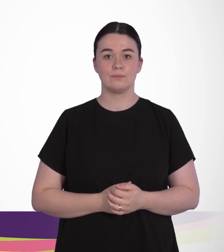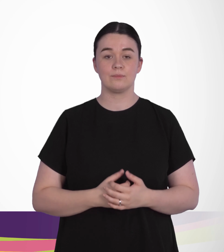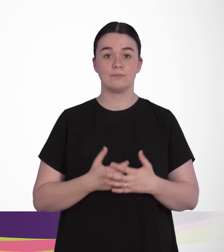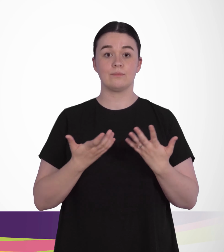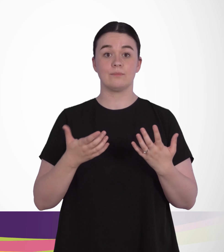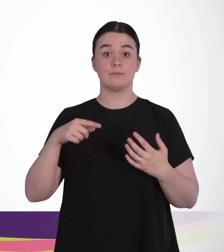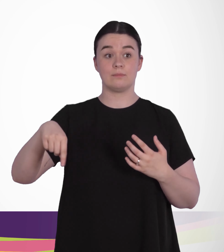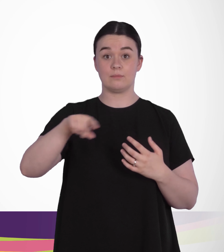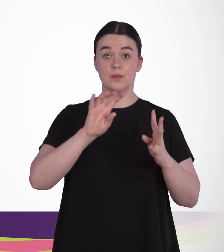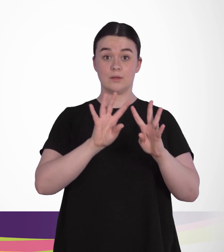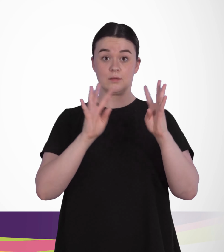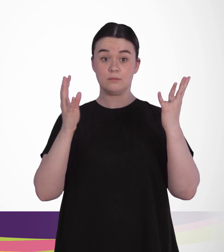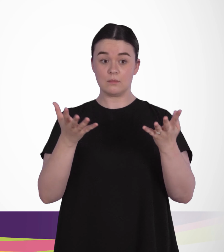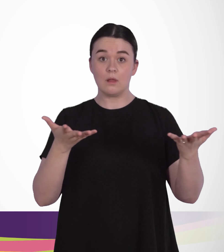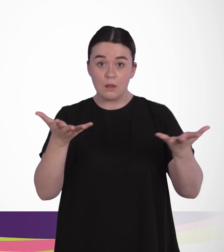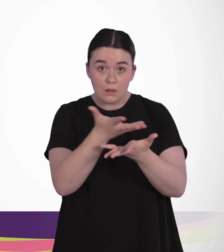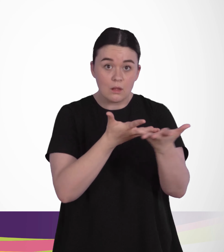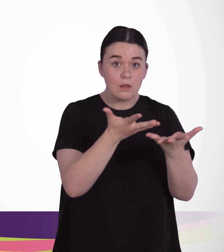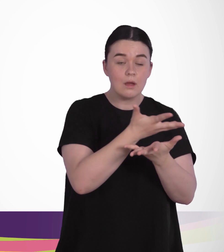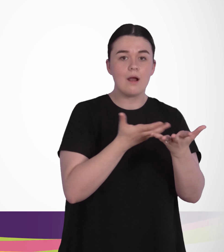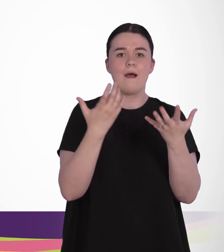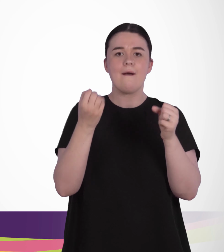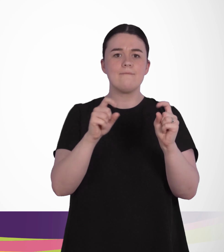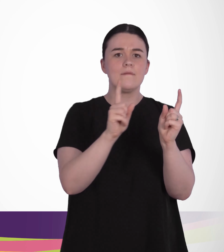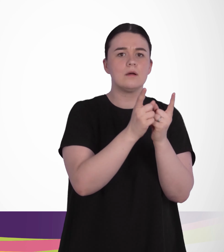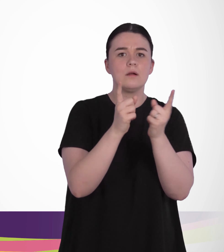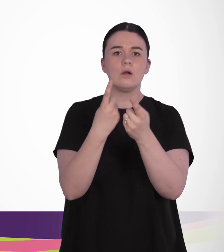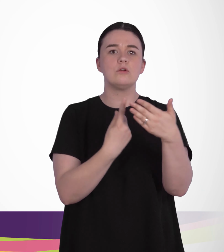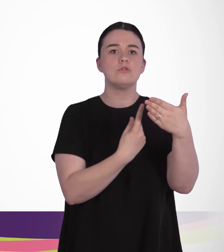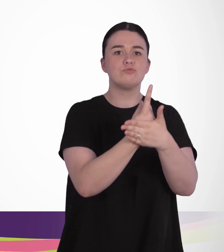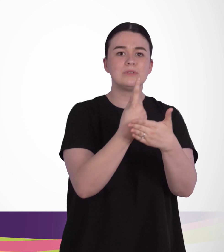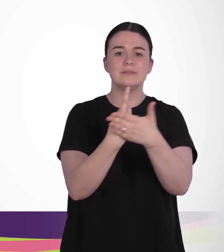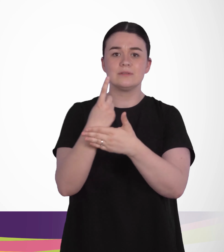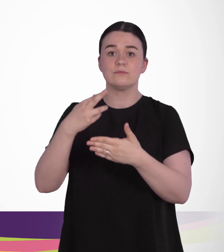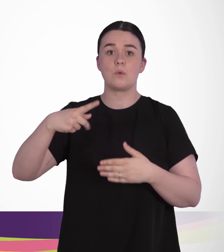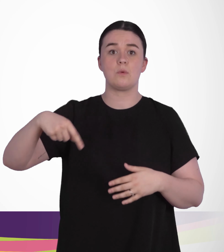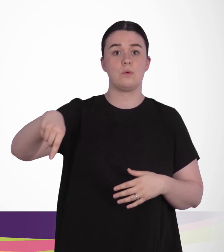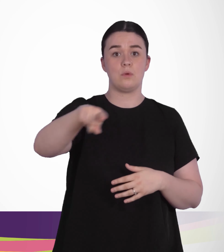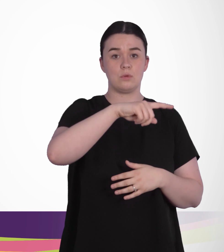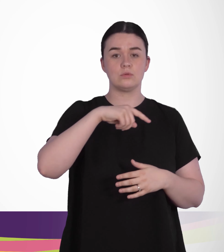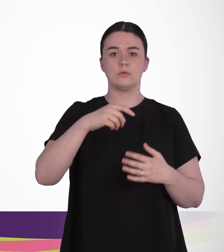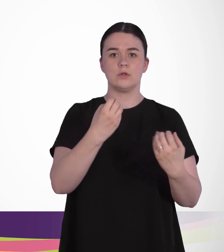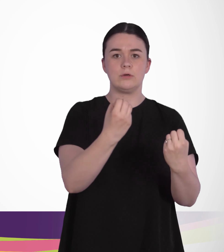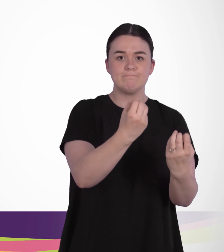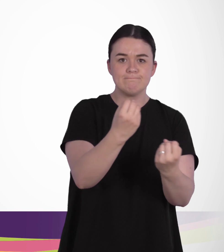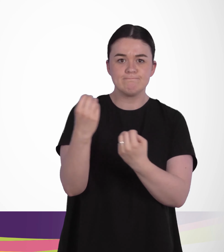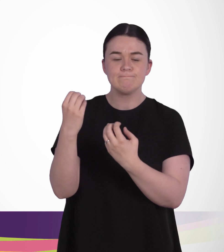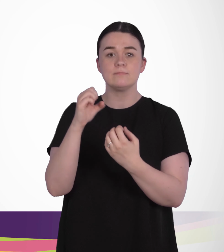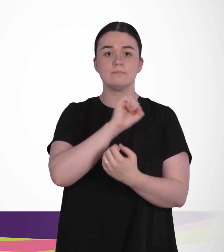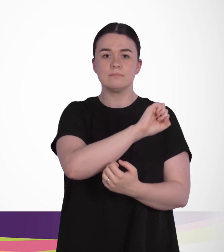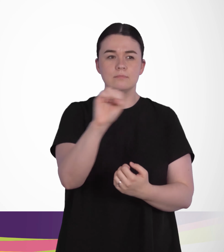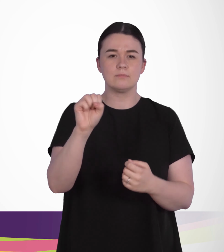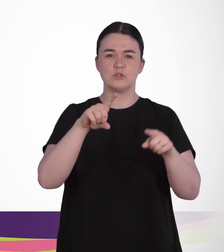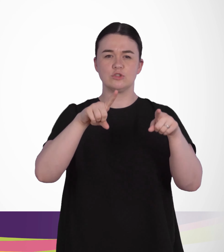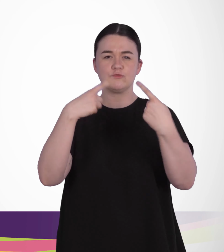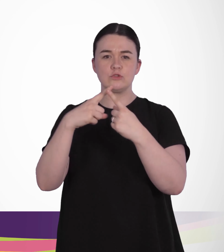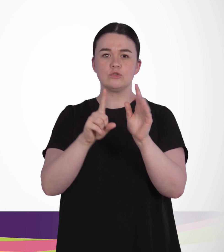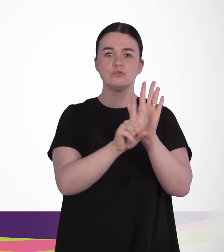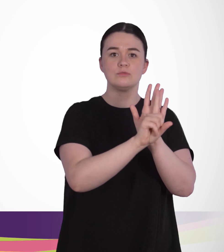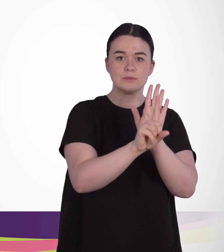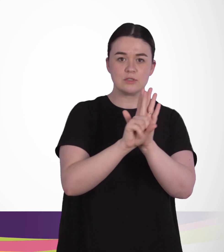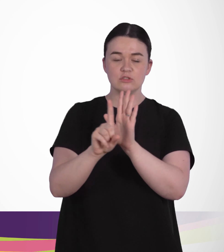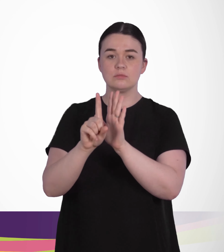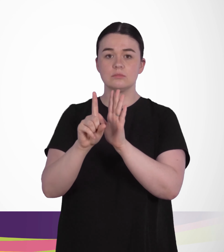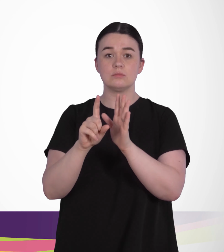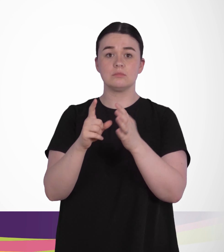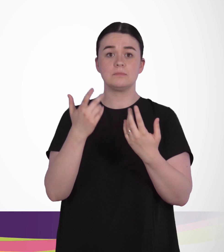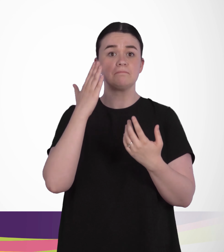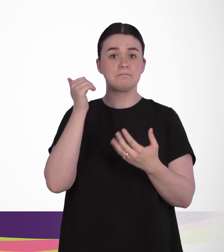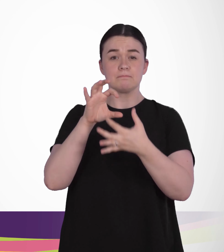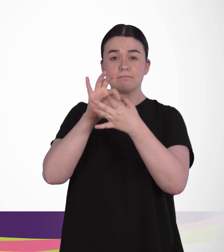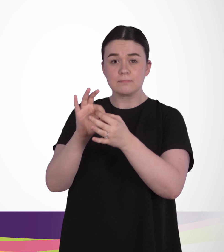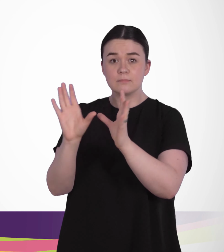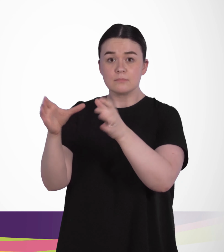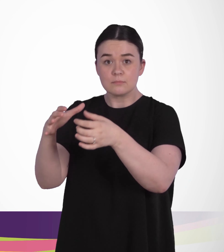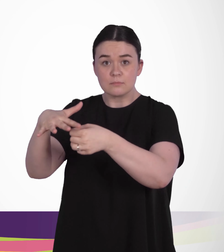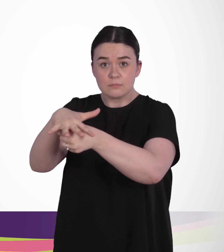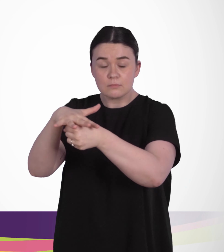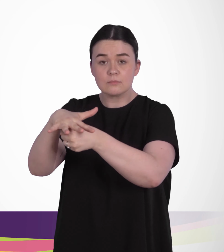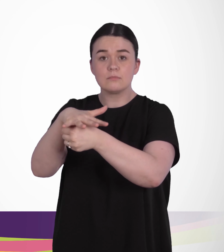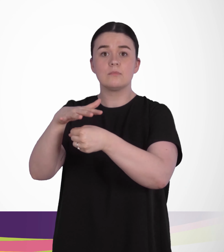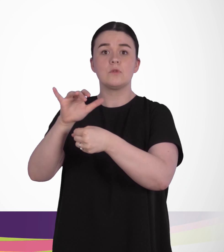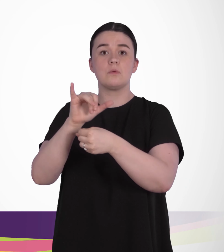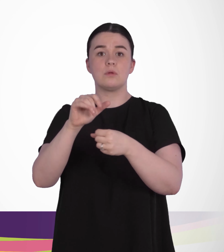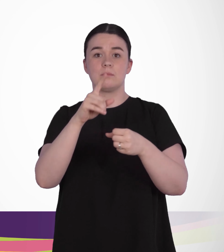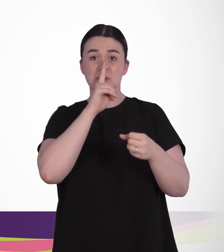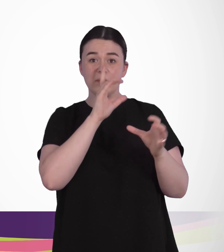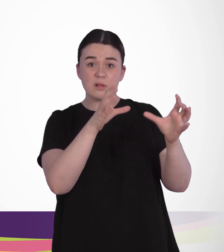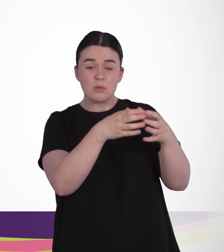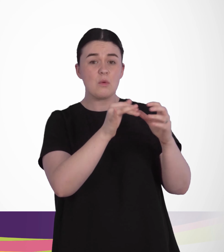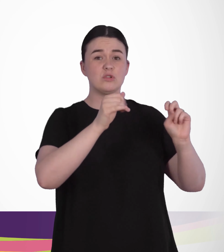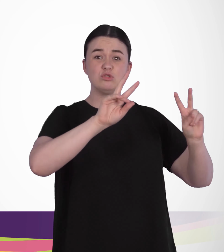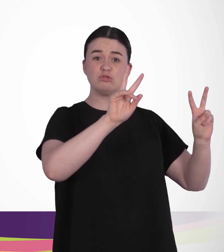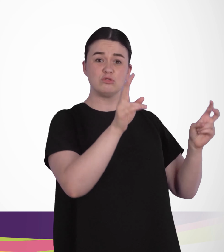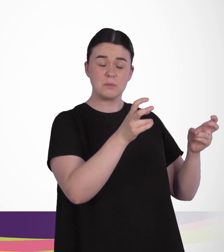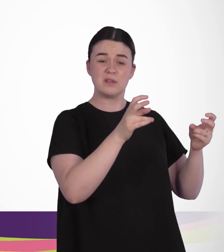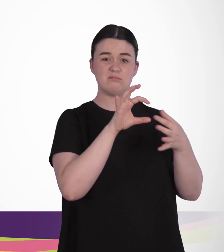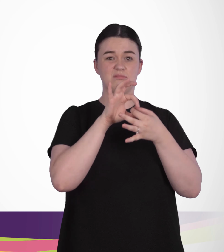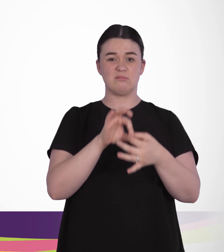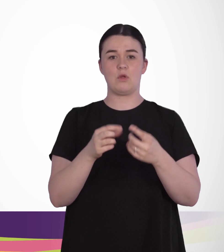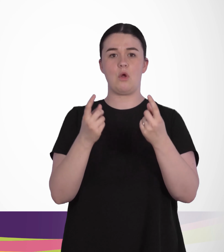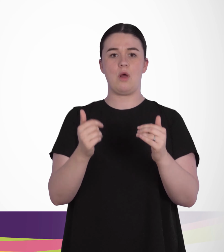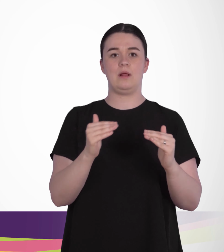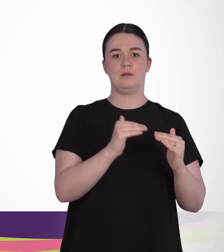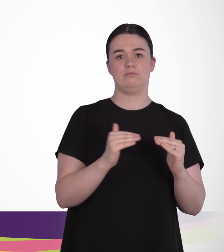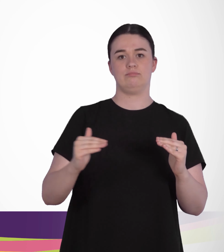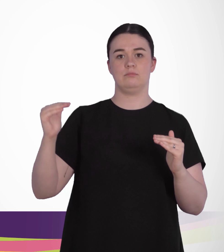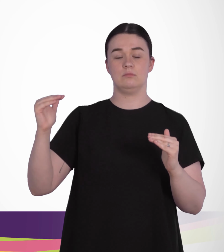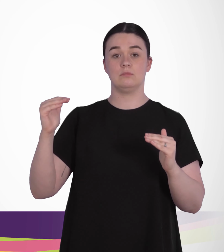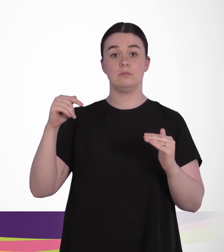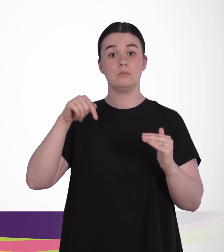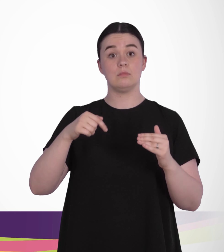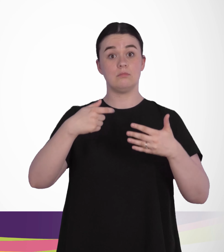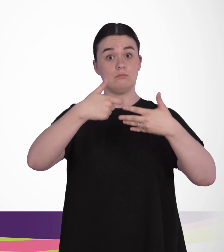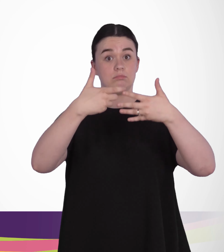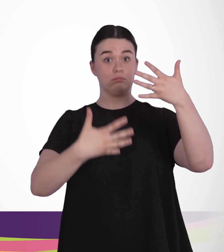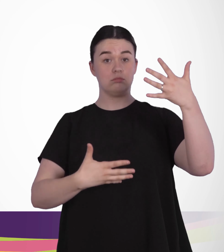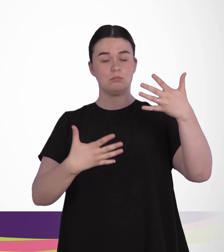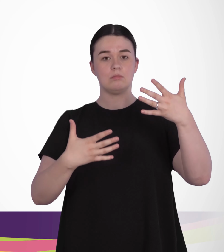Roundtables provided opportunities to consult with stakeholders representing a particular sector,